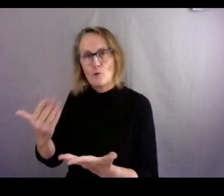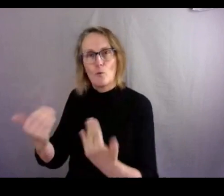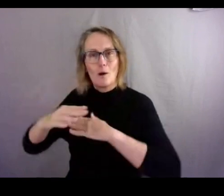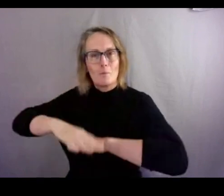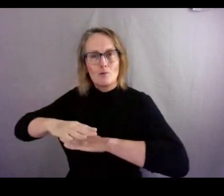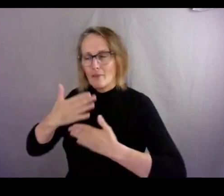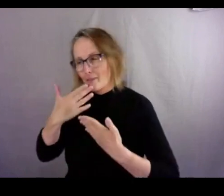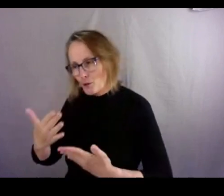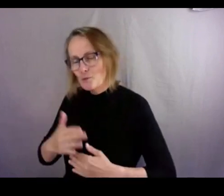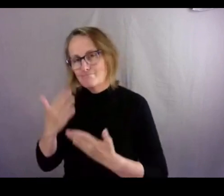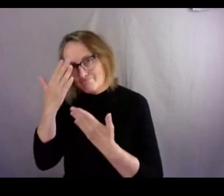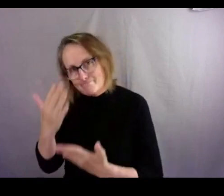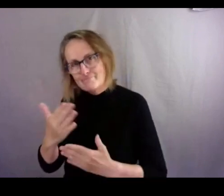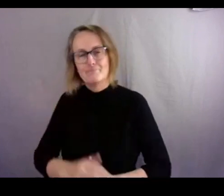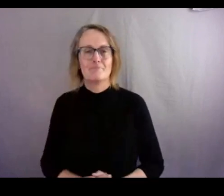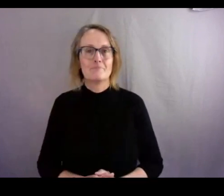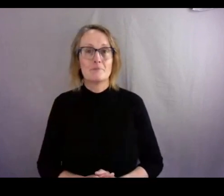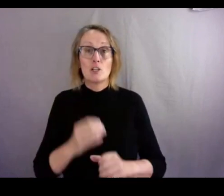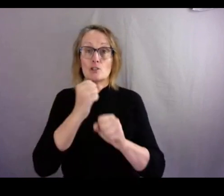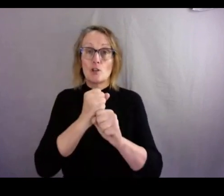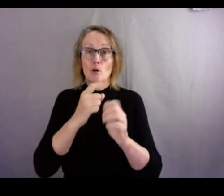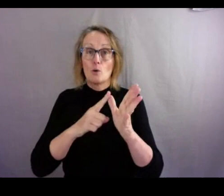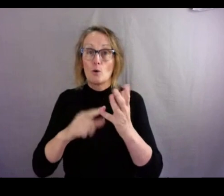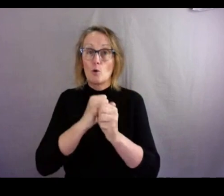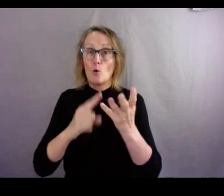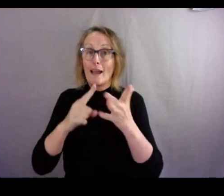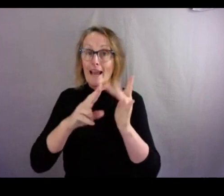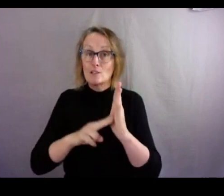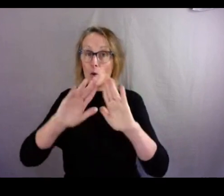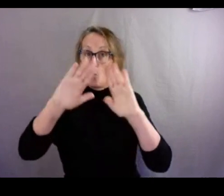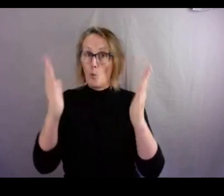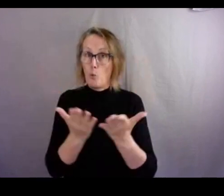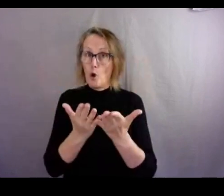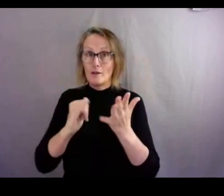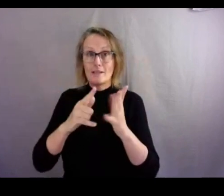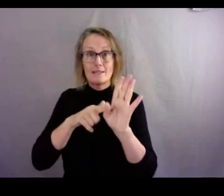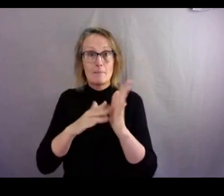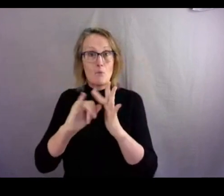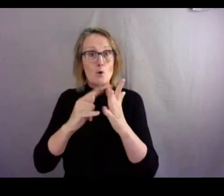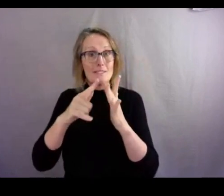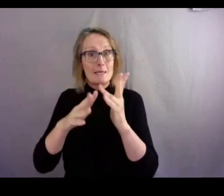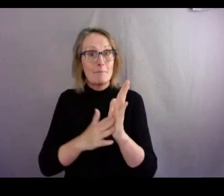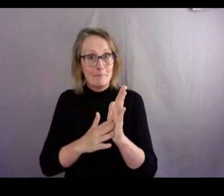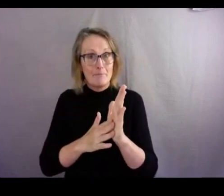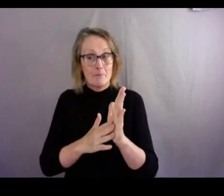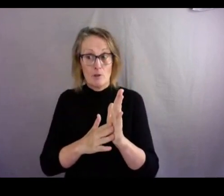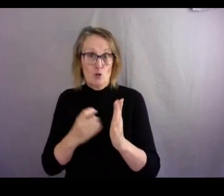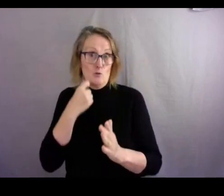We're delighted to present the Gauguin's World Symposium in celebration of our exhibition, which opens tomorrow, "Gauguin's World: Tona Iho, Tona Ao,"